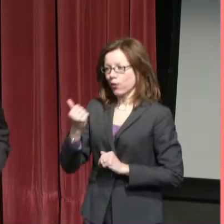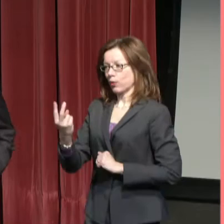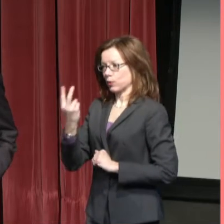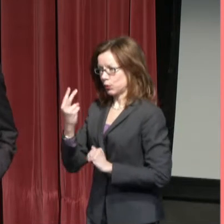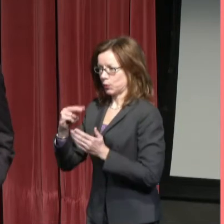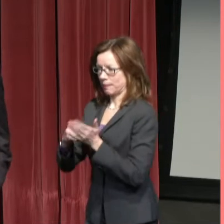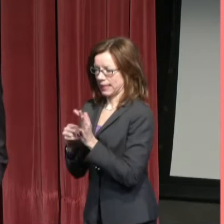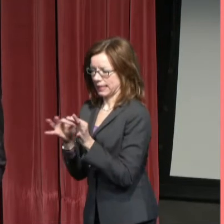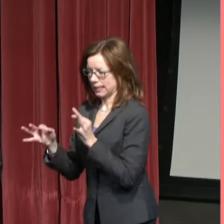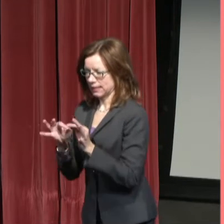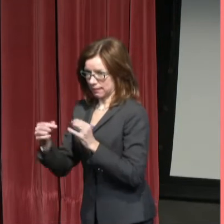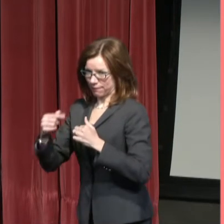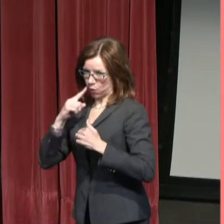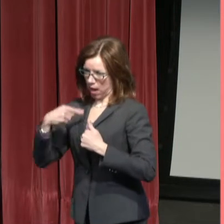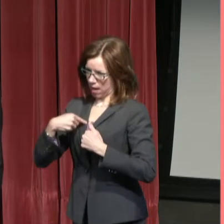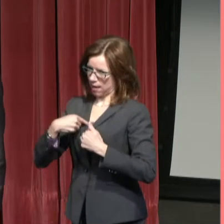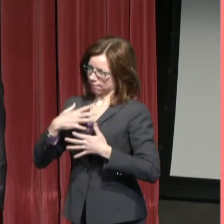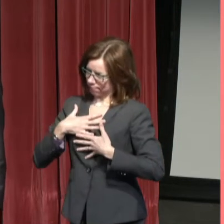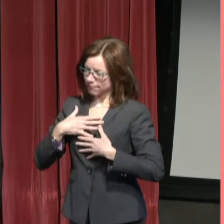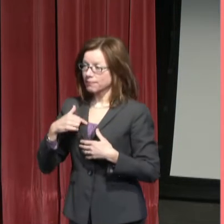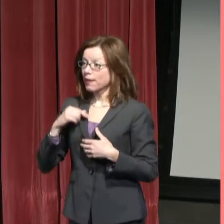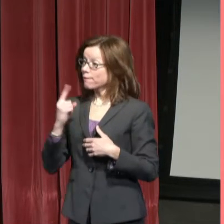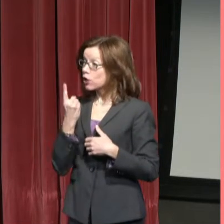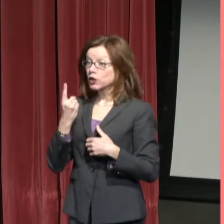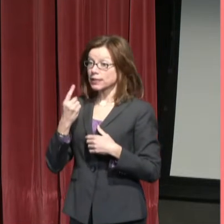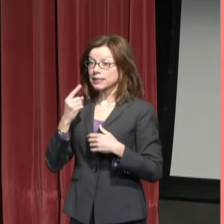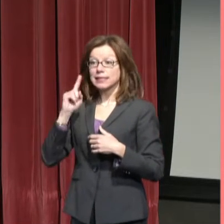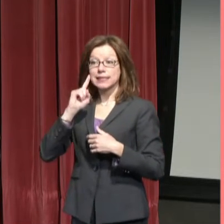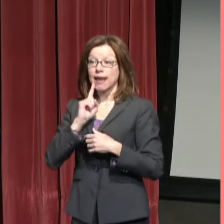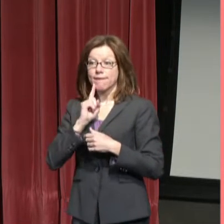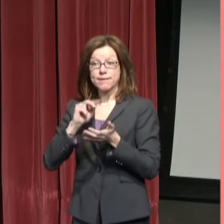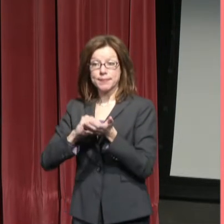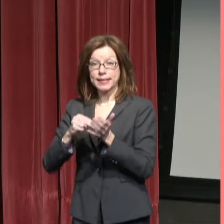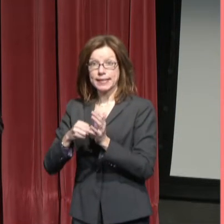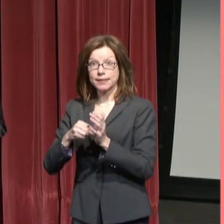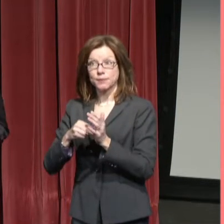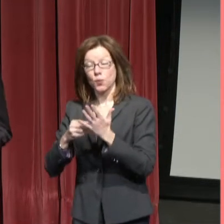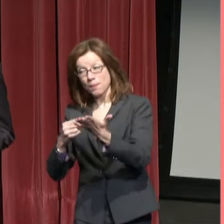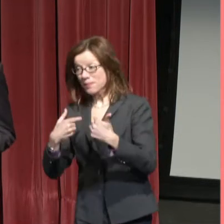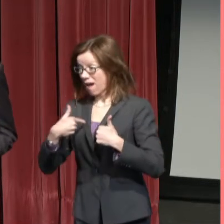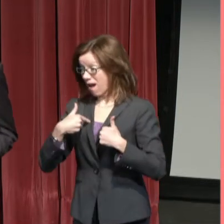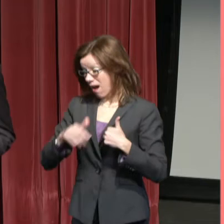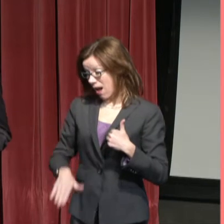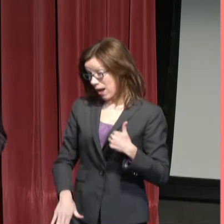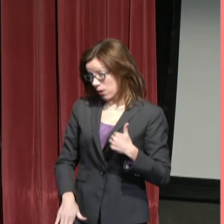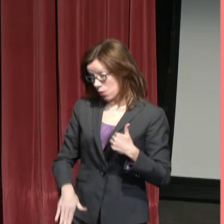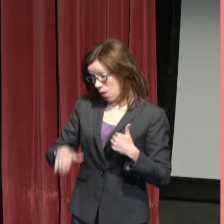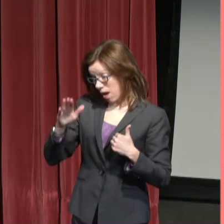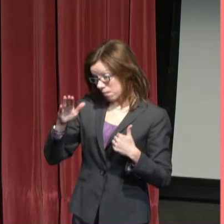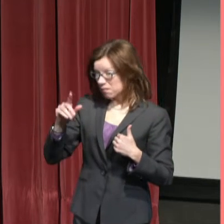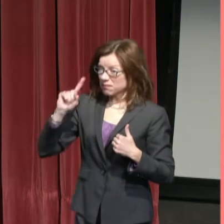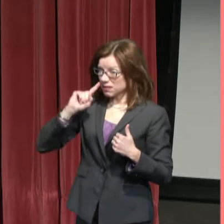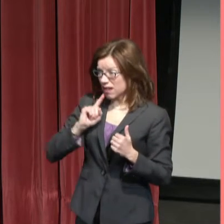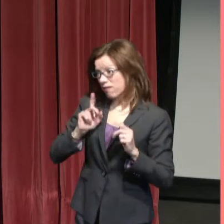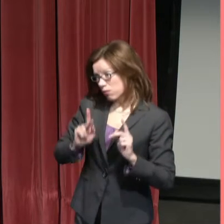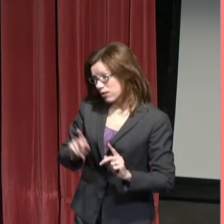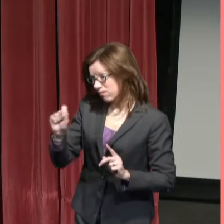of the word Deaf for myself. The first is that I grew up as a Deaf person in the hearing world